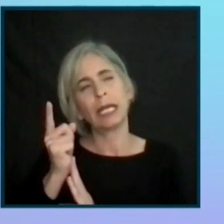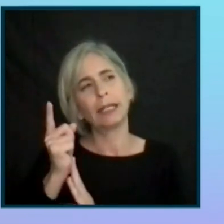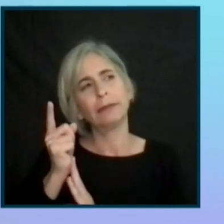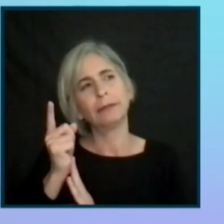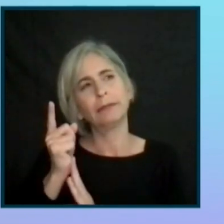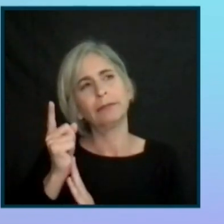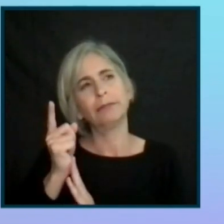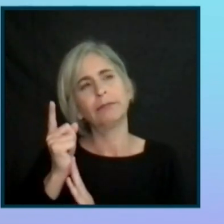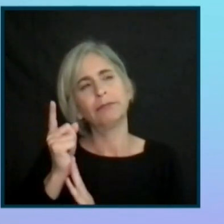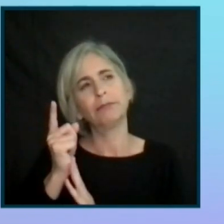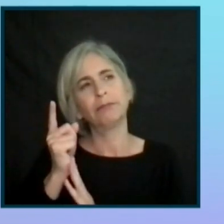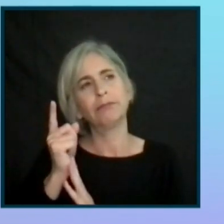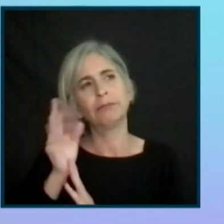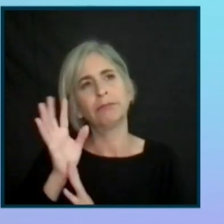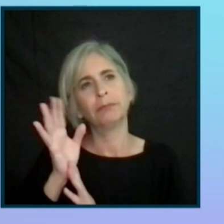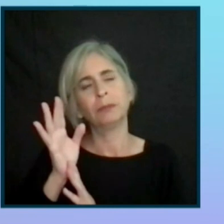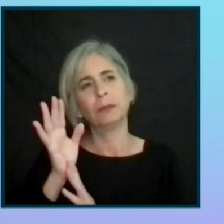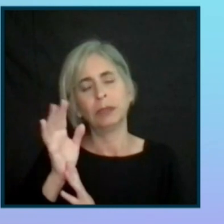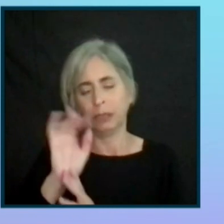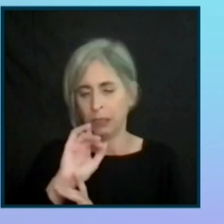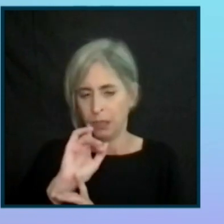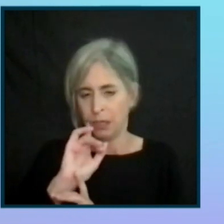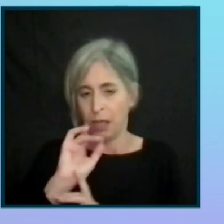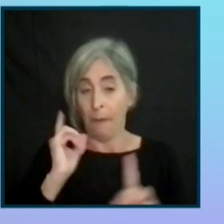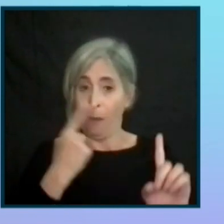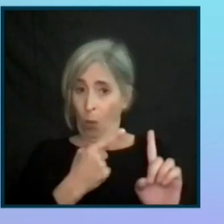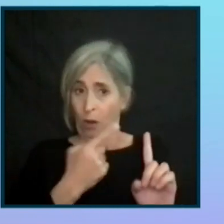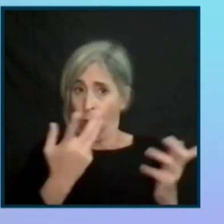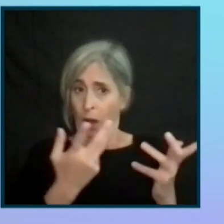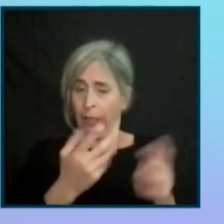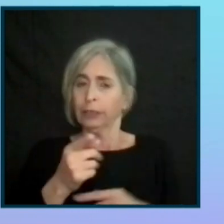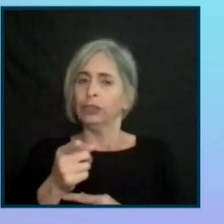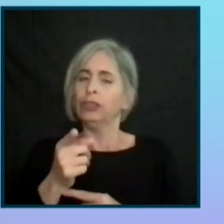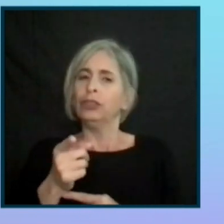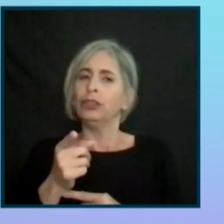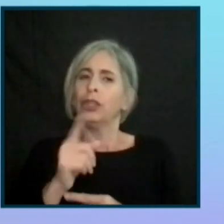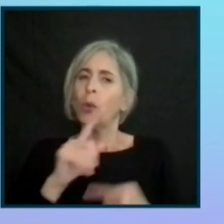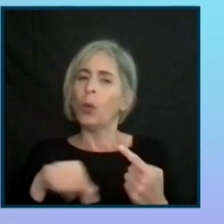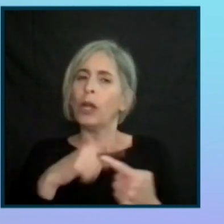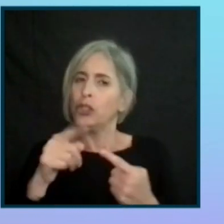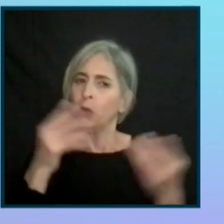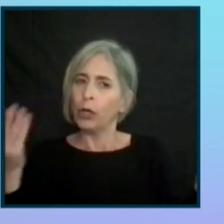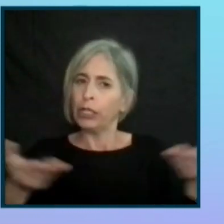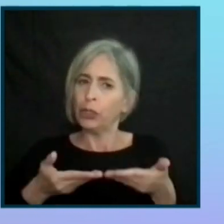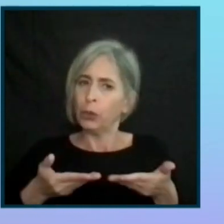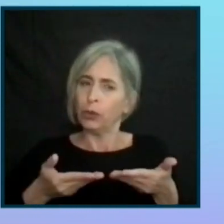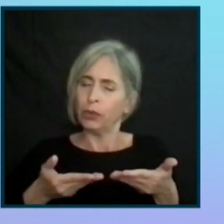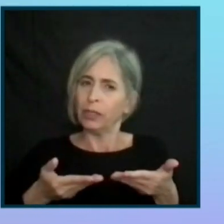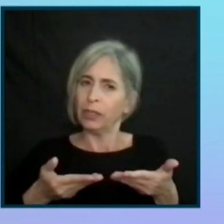Essentially, when you're introduced to this, because you've gotten sued,